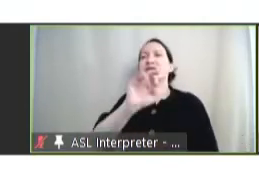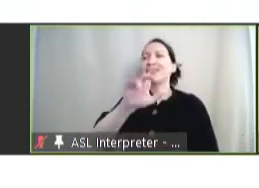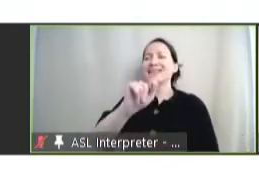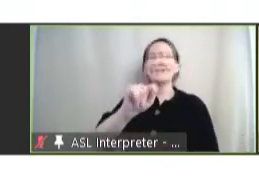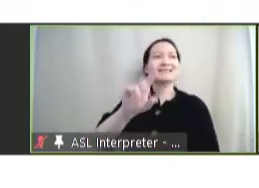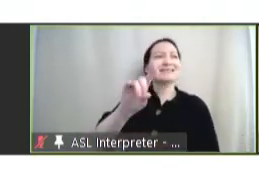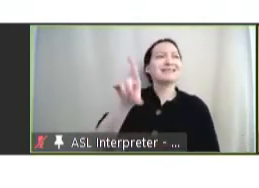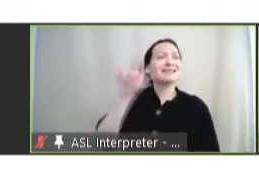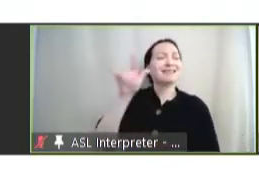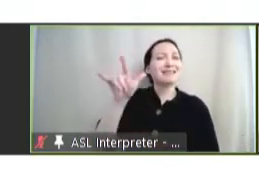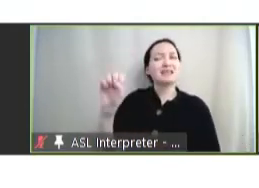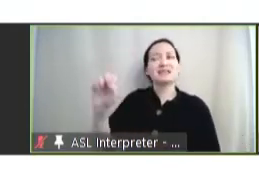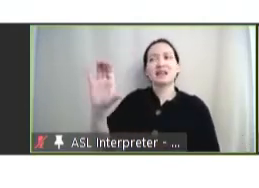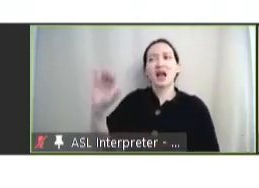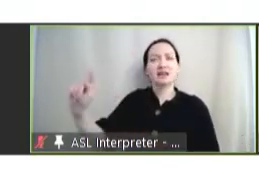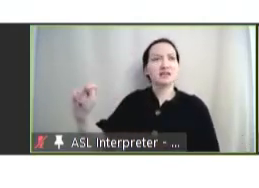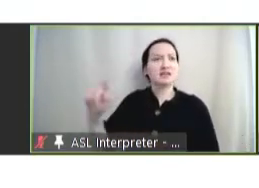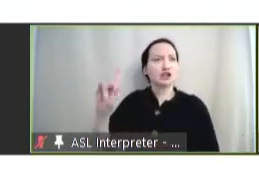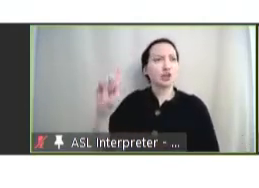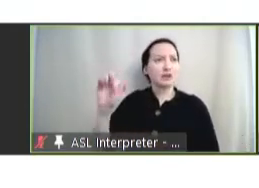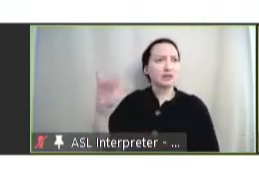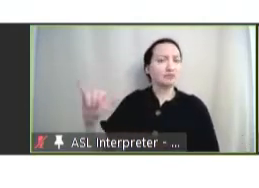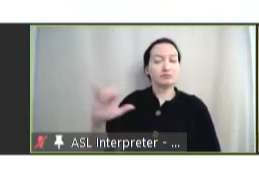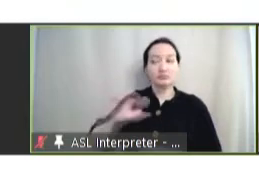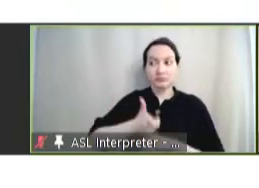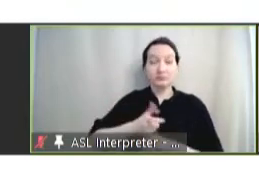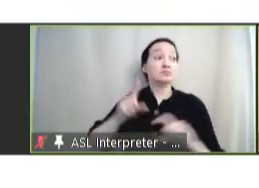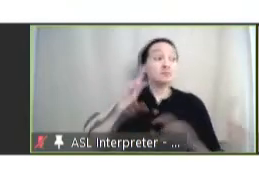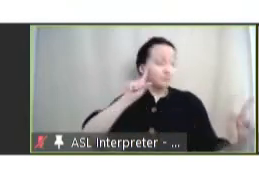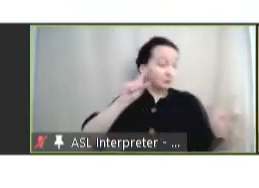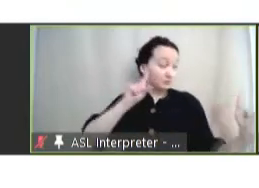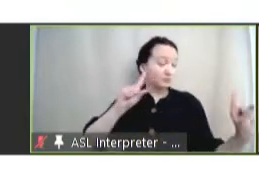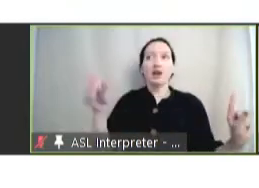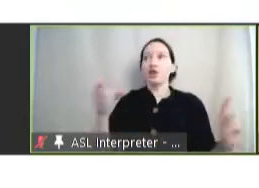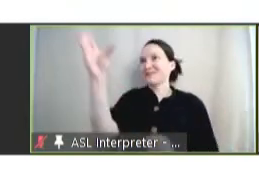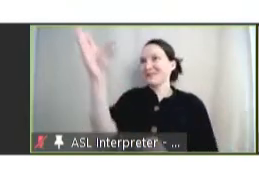Kirby really positioned this because, as we heard, I think from another speaker here today,